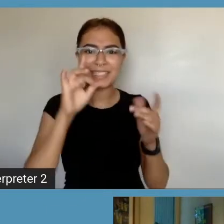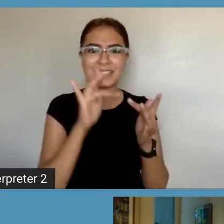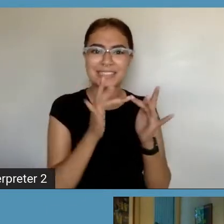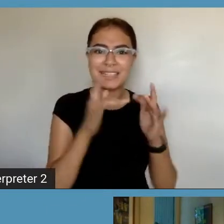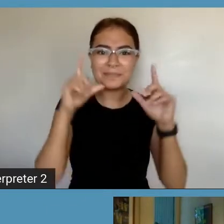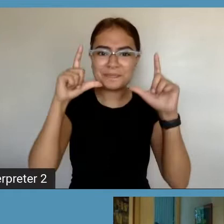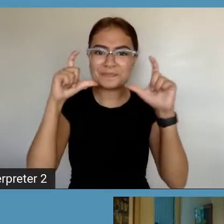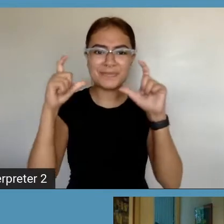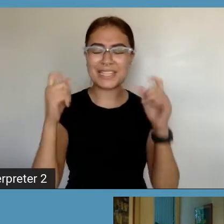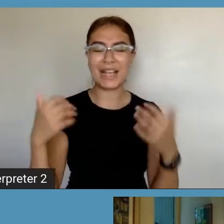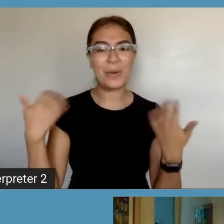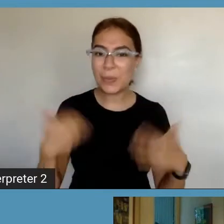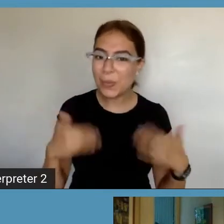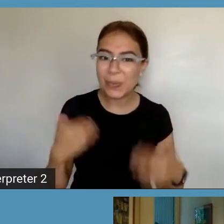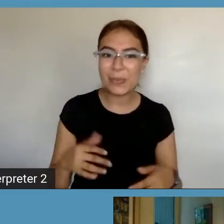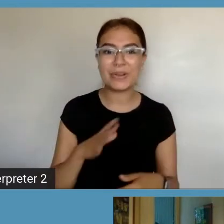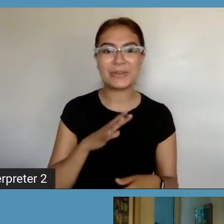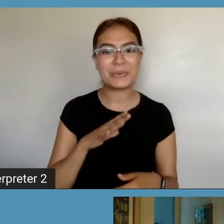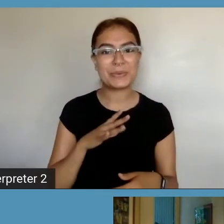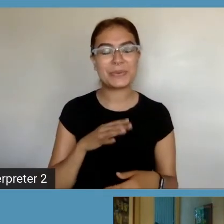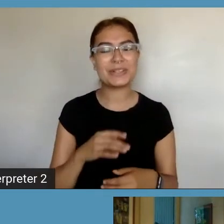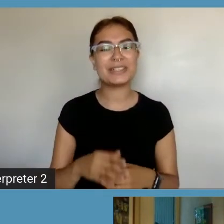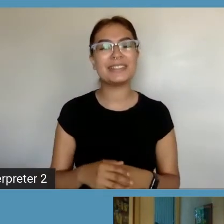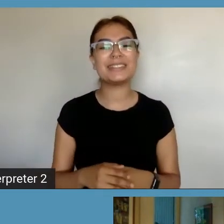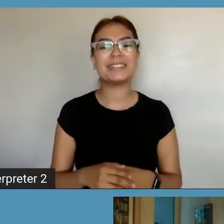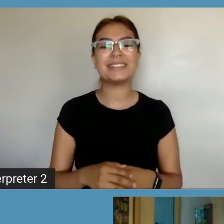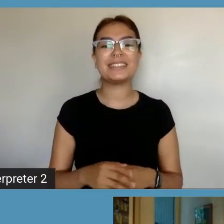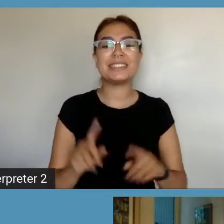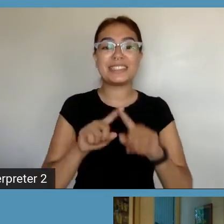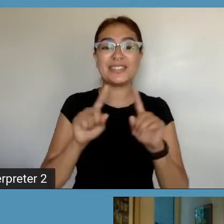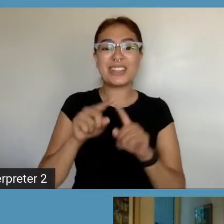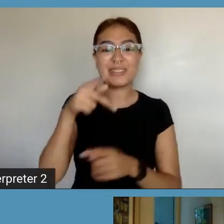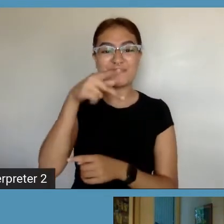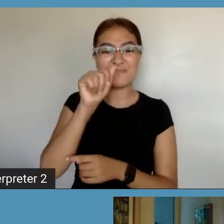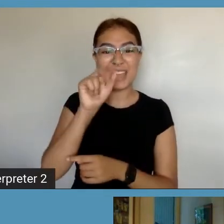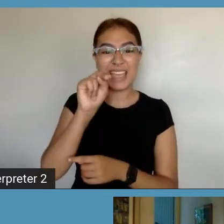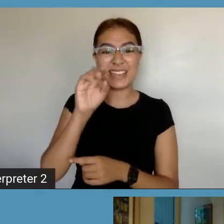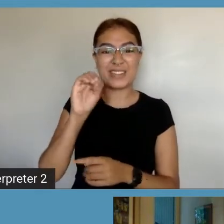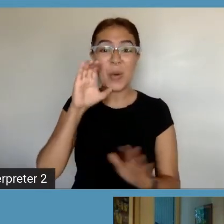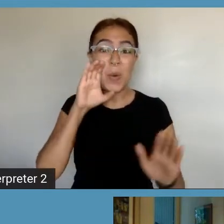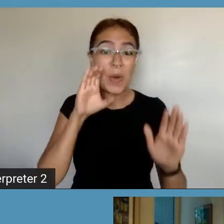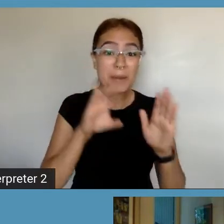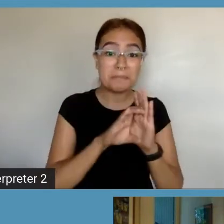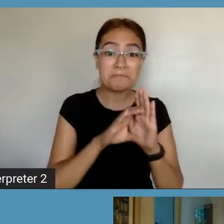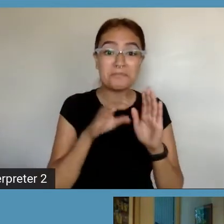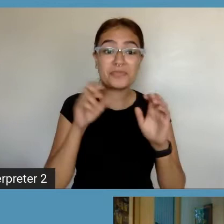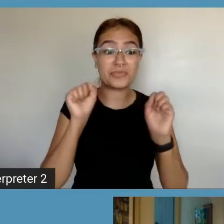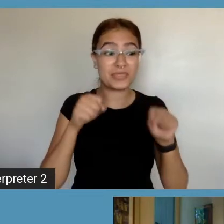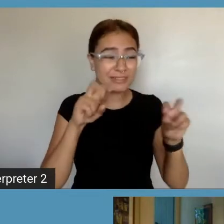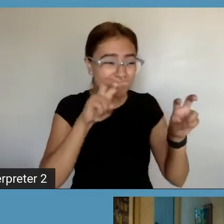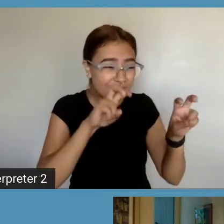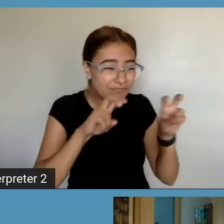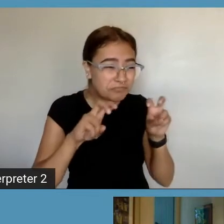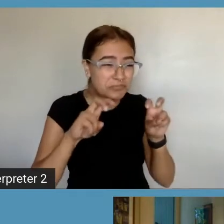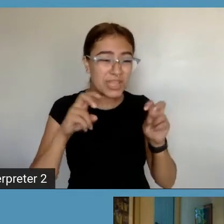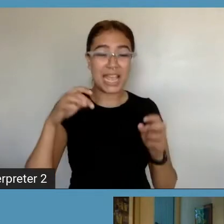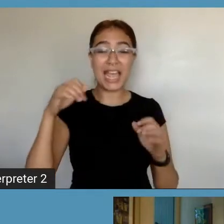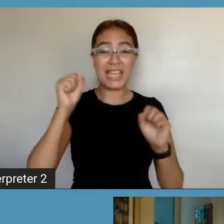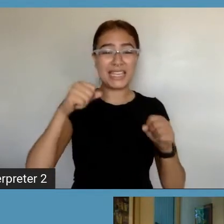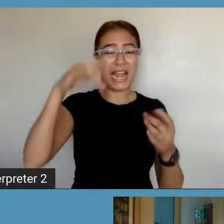panoramic images that you can assess and look at objects and you can turn, so it is really